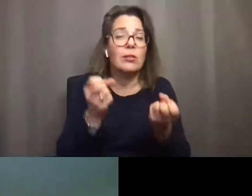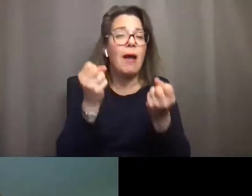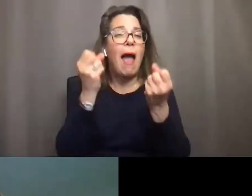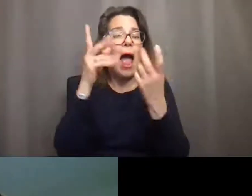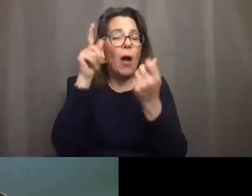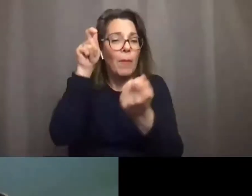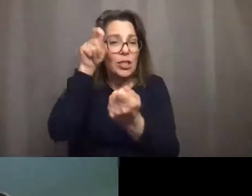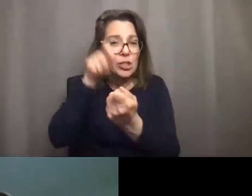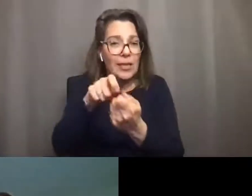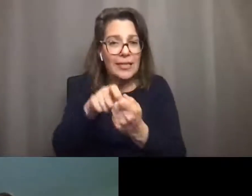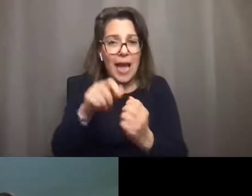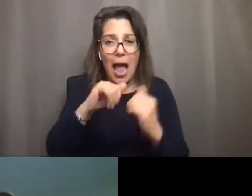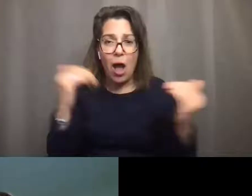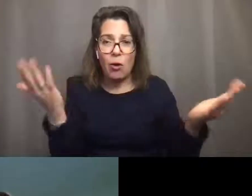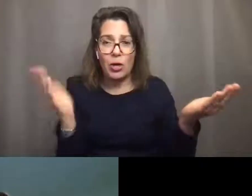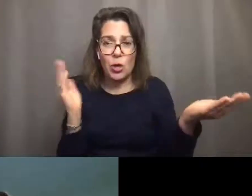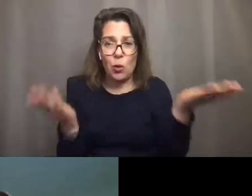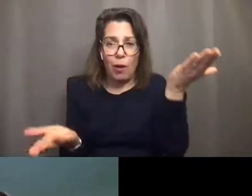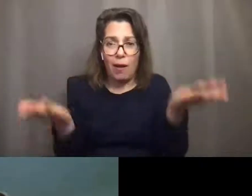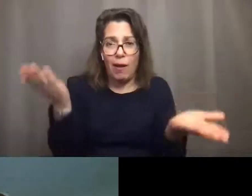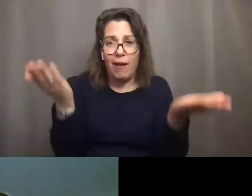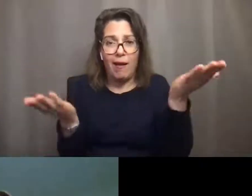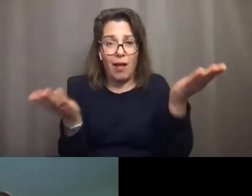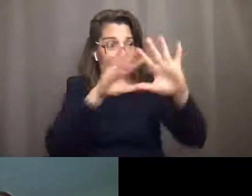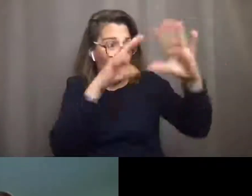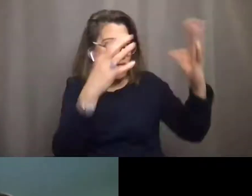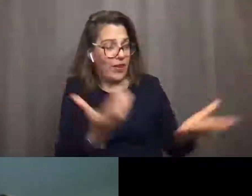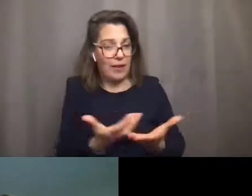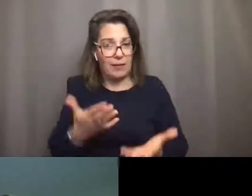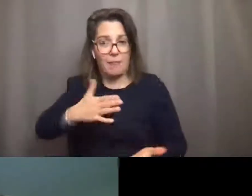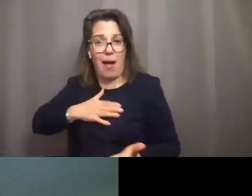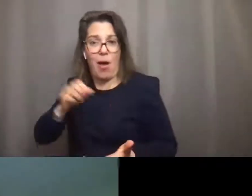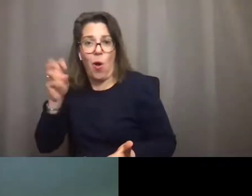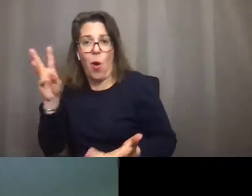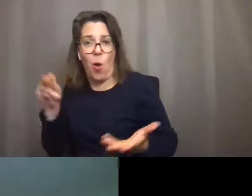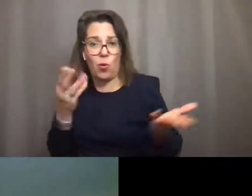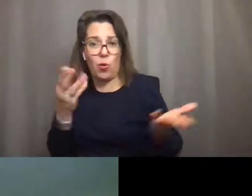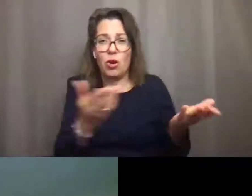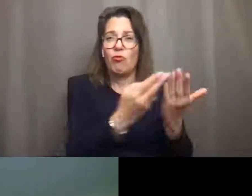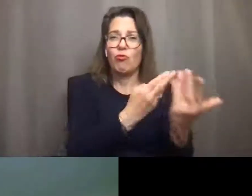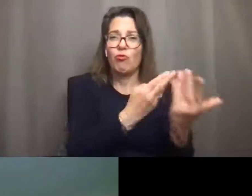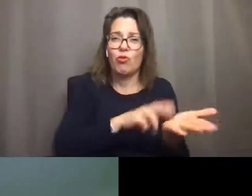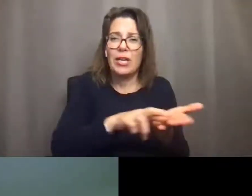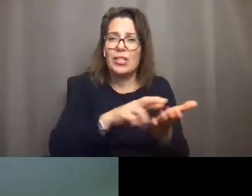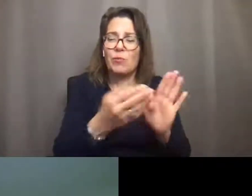How do you balance the entire field of research that came before you? Patricia Valdez: Yeah, so the idea